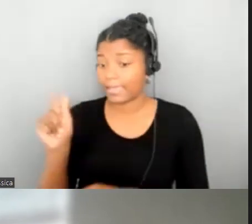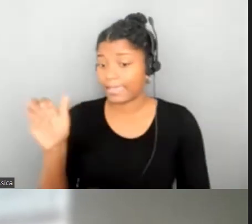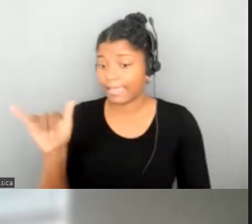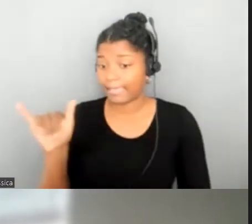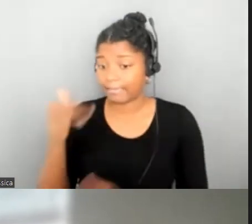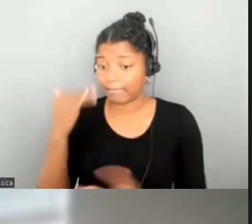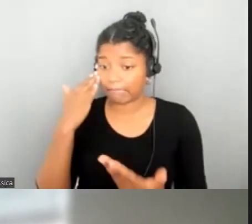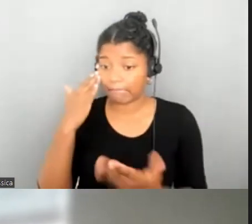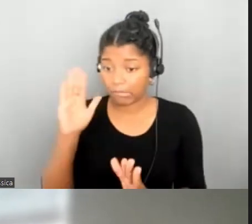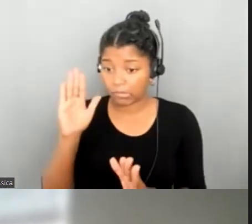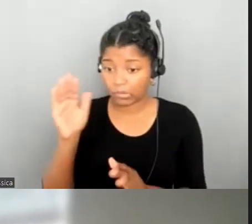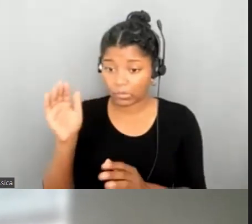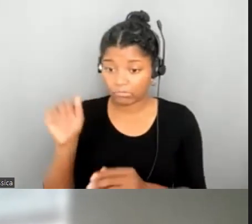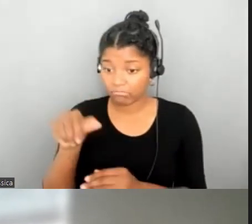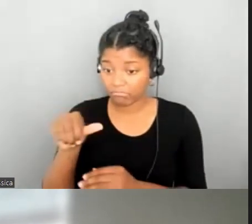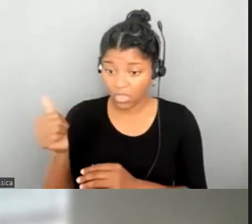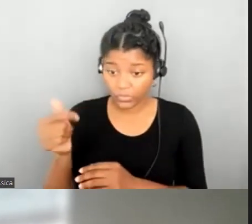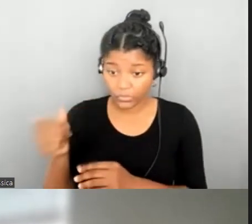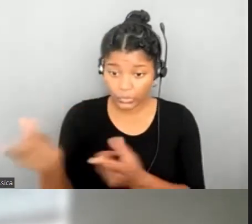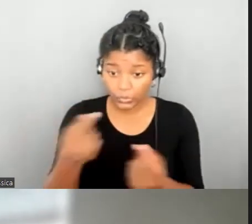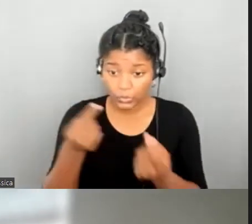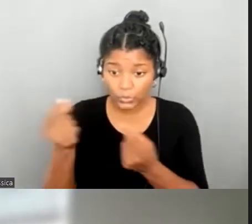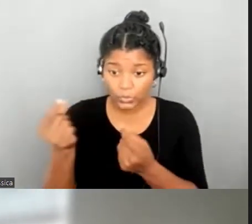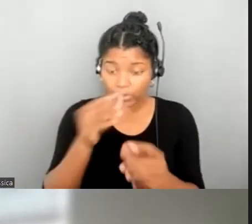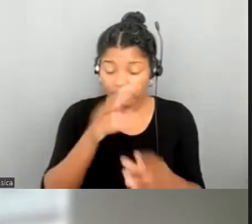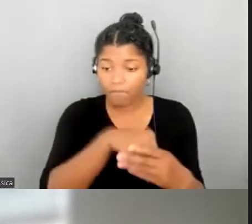them work better with you during the transitions.